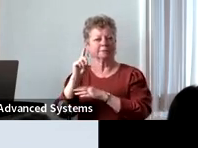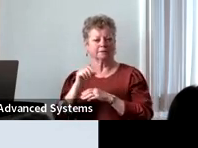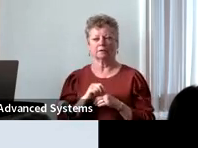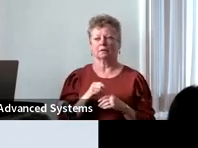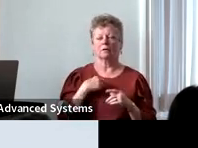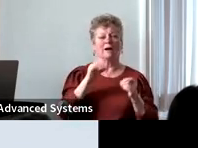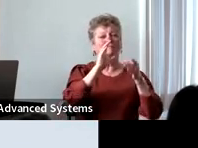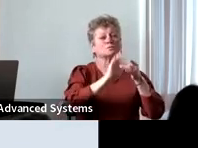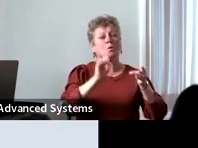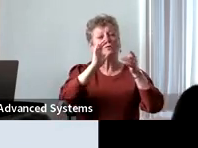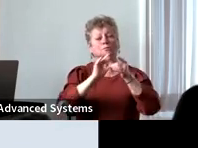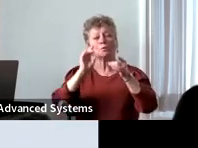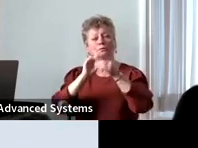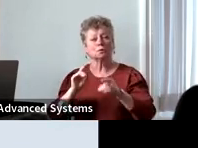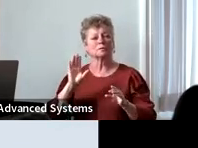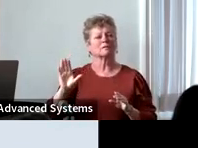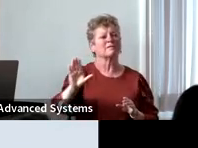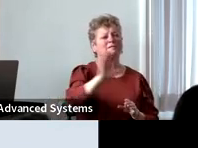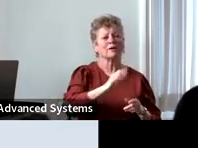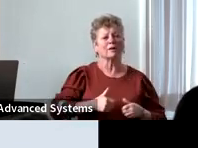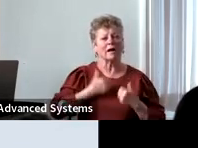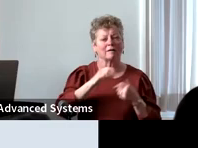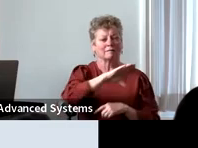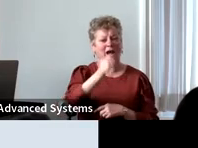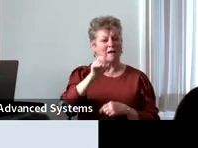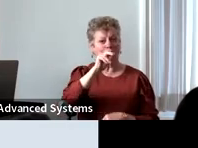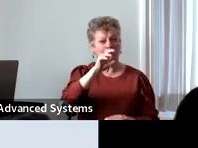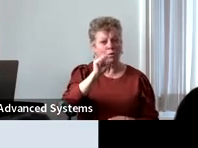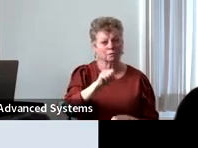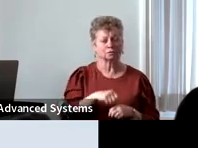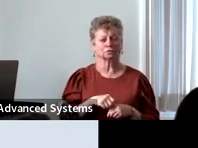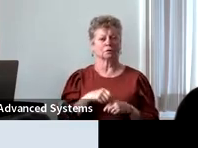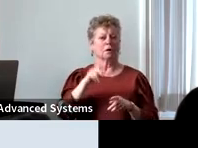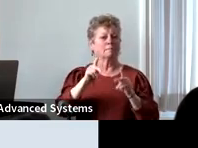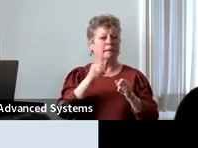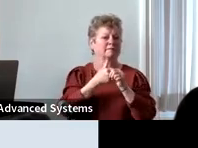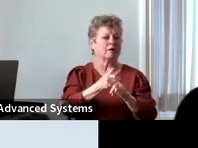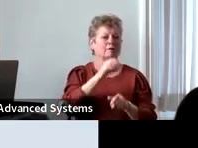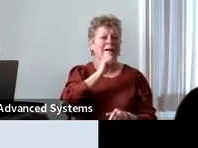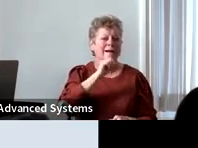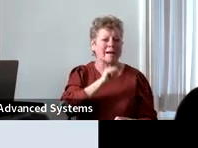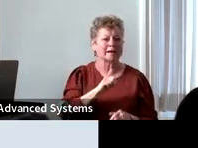by many different dimensions of their lives. African Nova Scotians, people by age, the stories of people